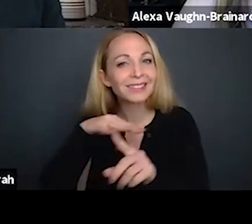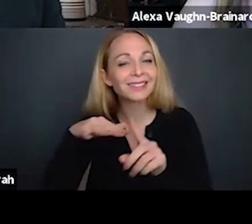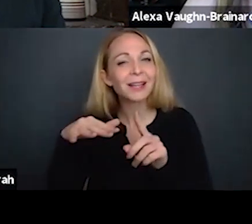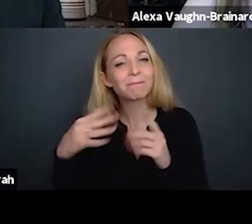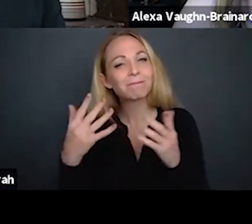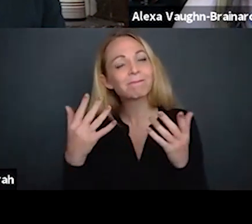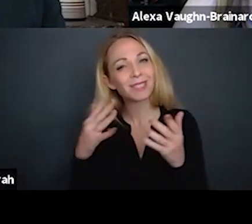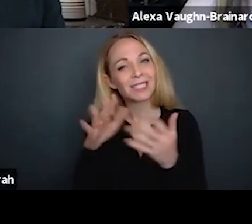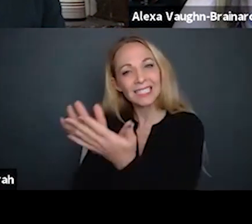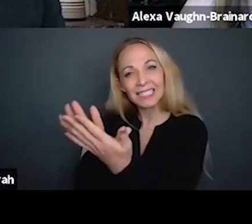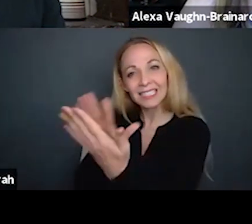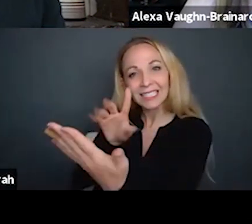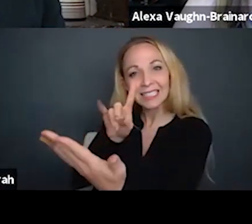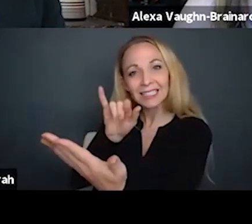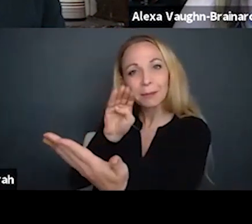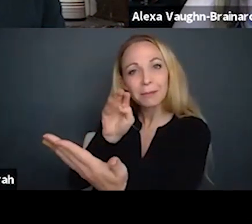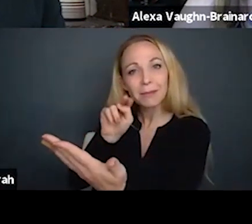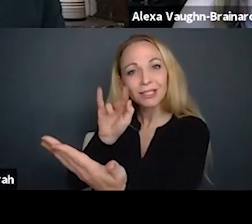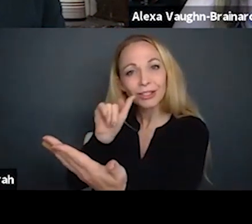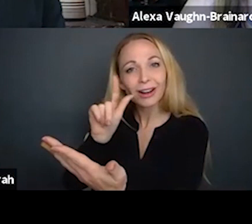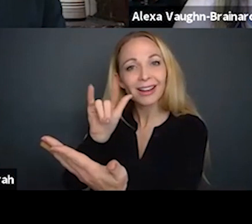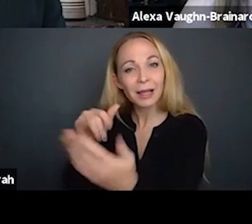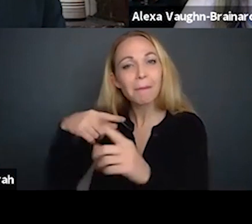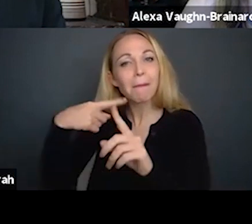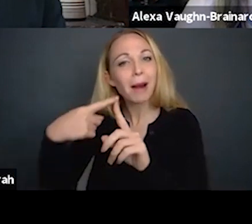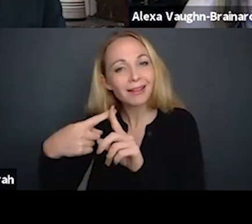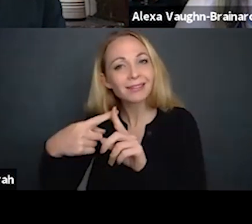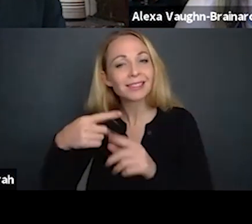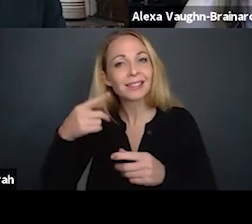dimensionally as well as perceptually.